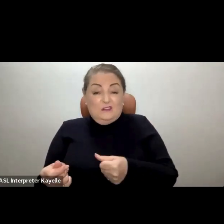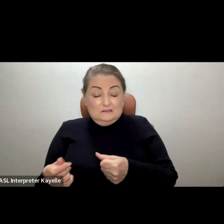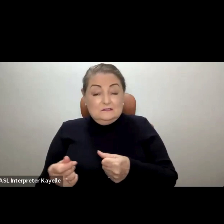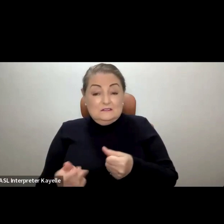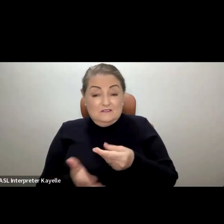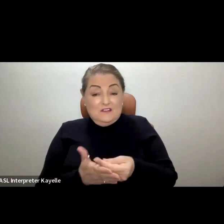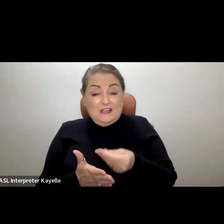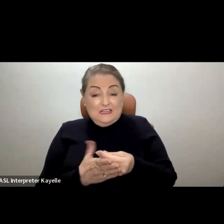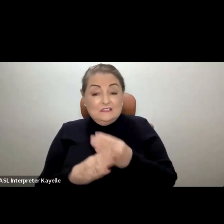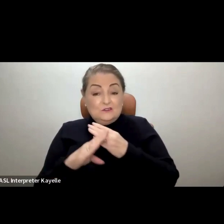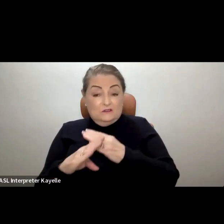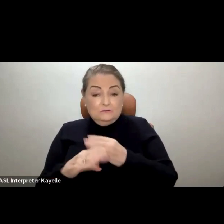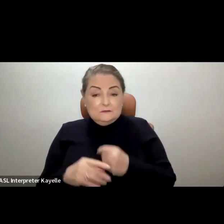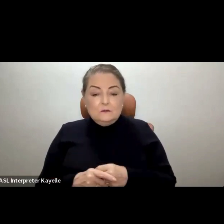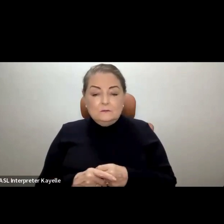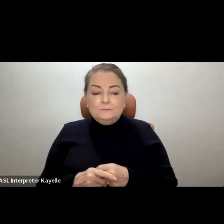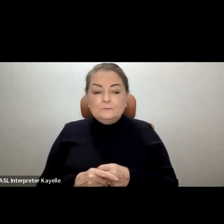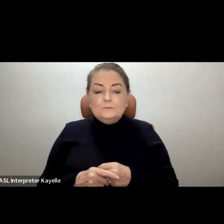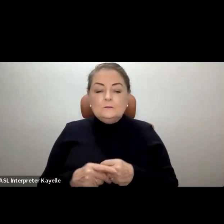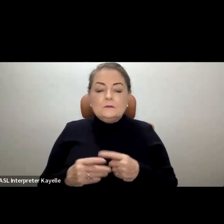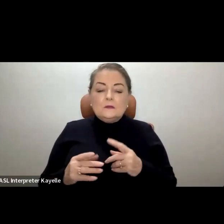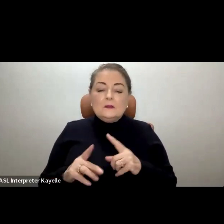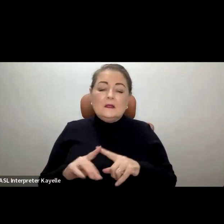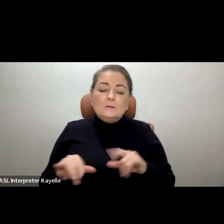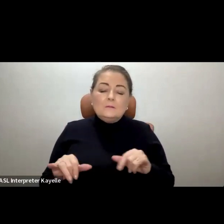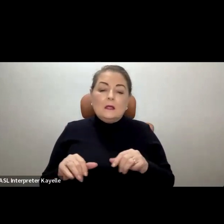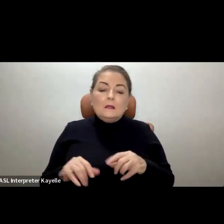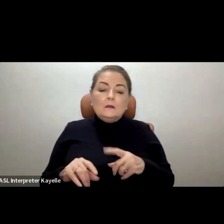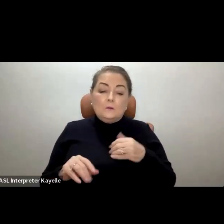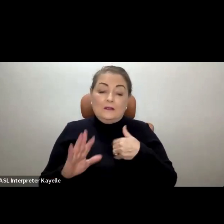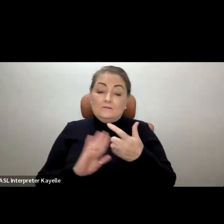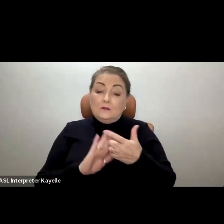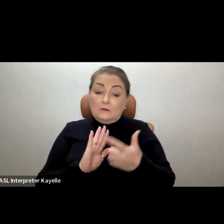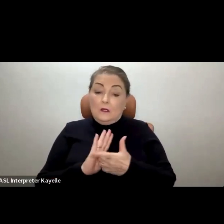that lead to it and, but there are laws that require making